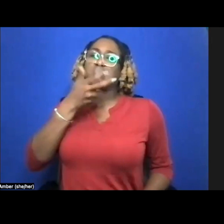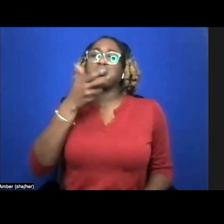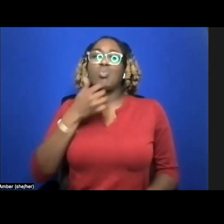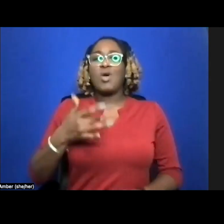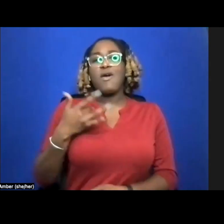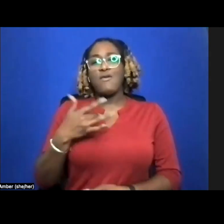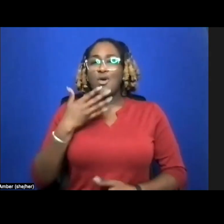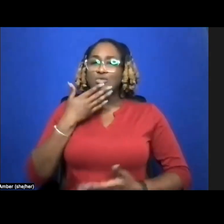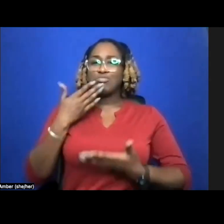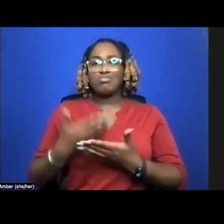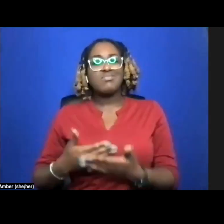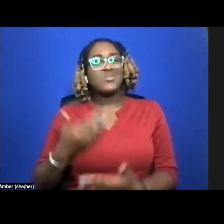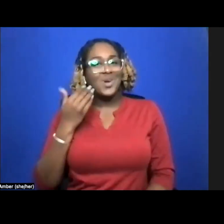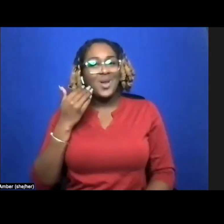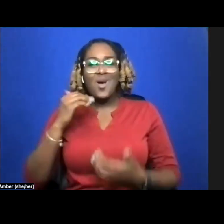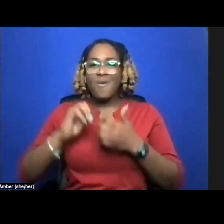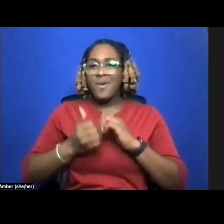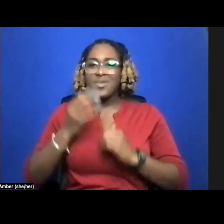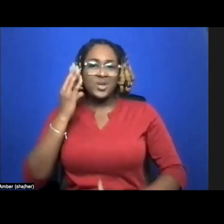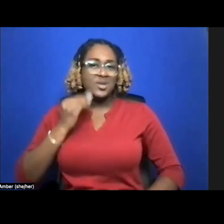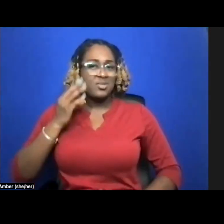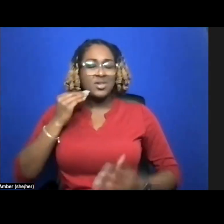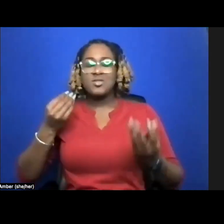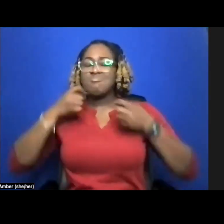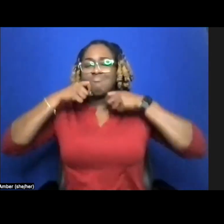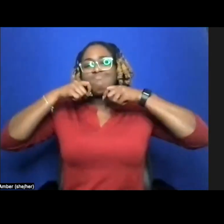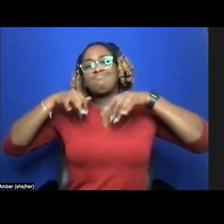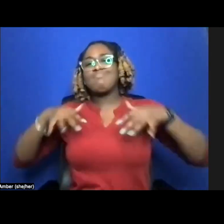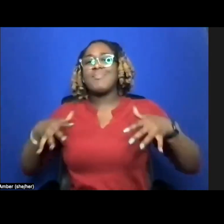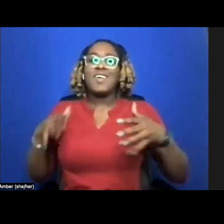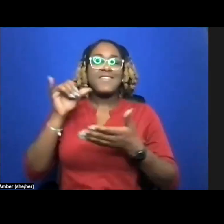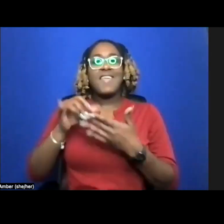you know, experience them wash over me in your voice. And also,